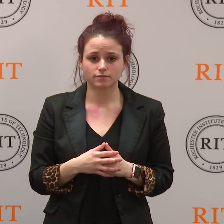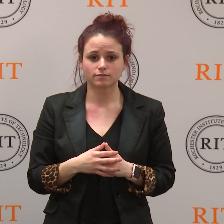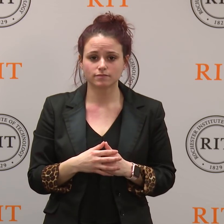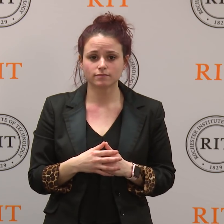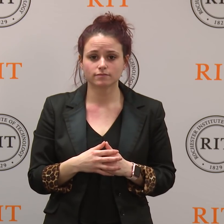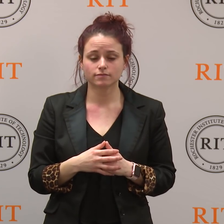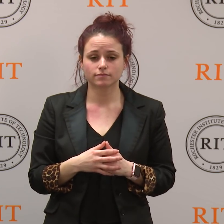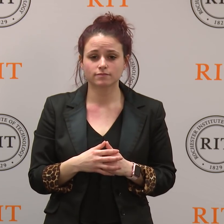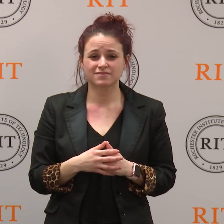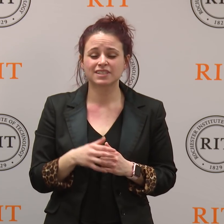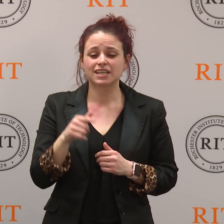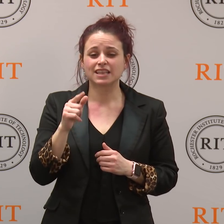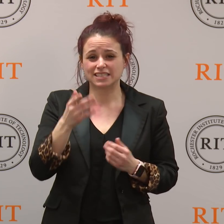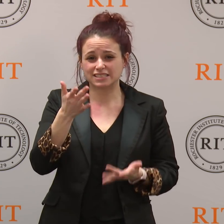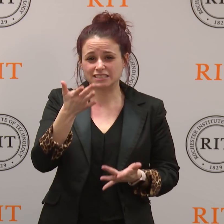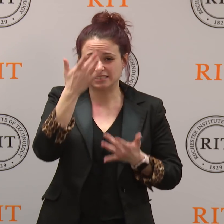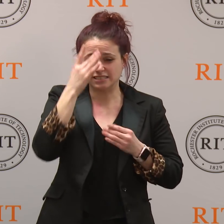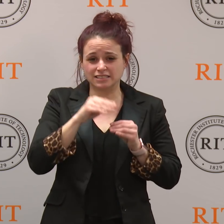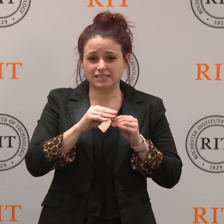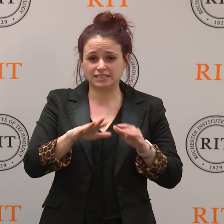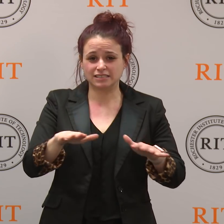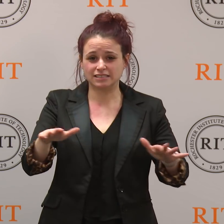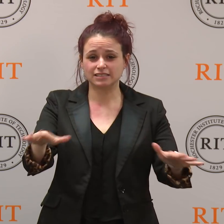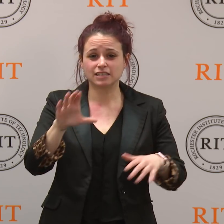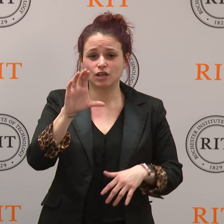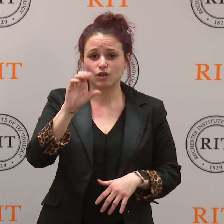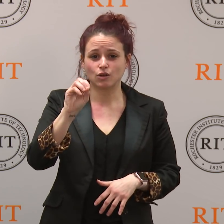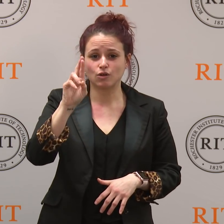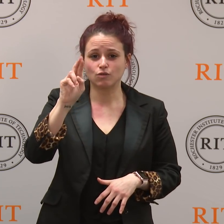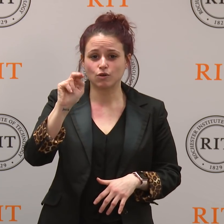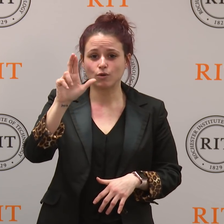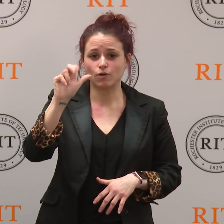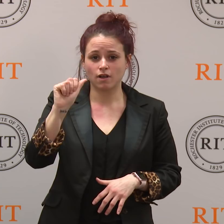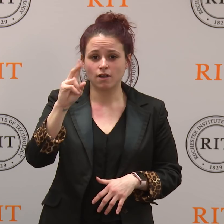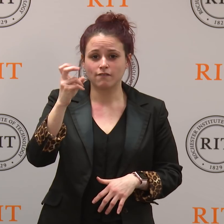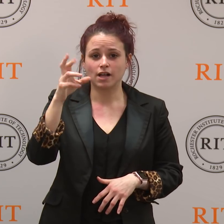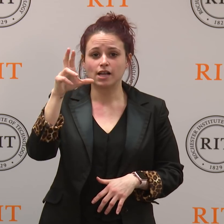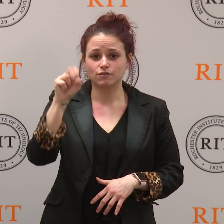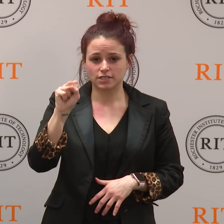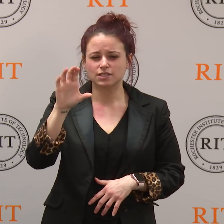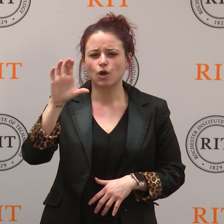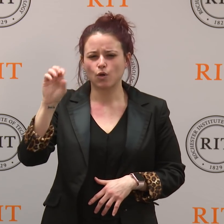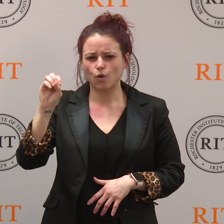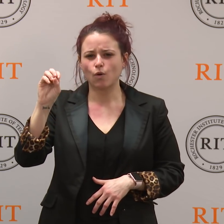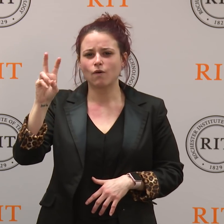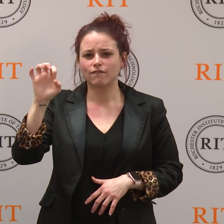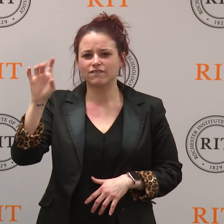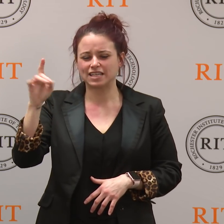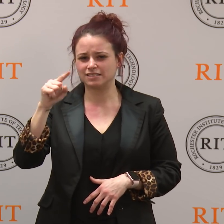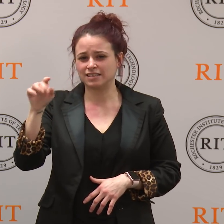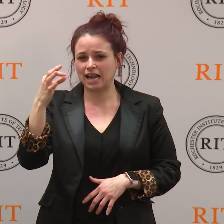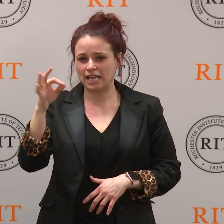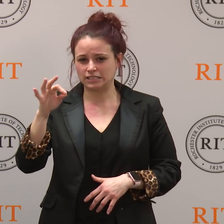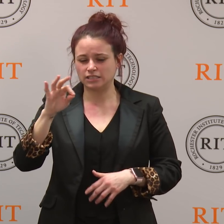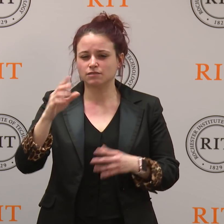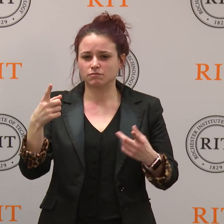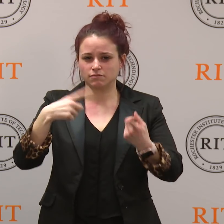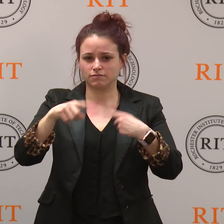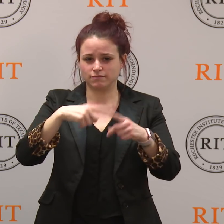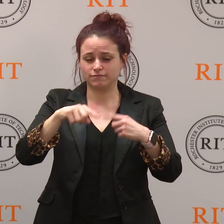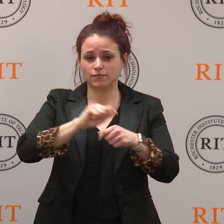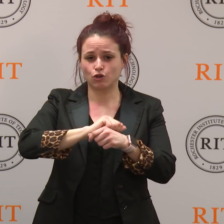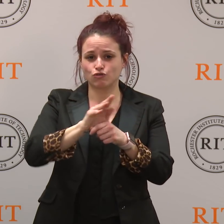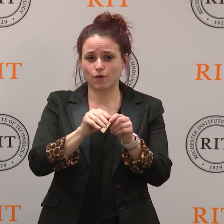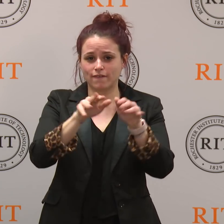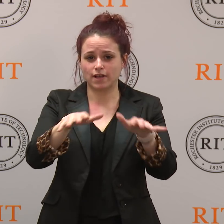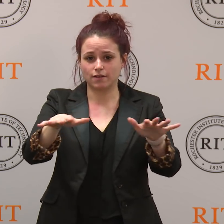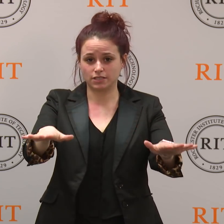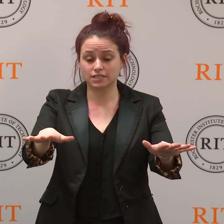Given how rapidly the outbreak of Novel Coronavirus (COVID-19) is developing, it has become imperative